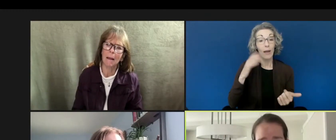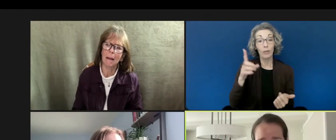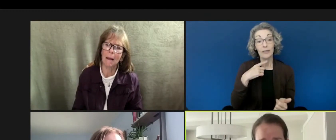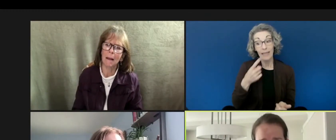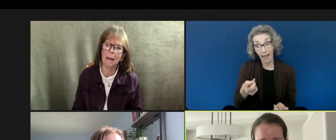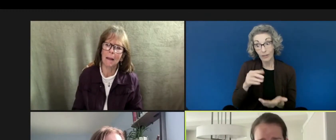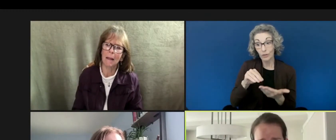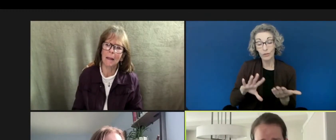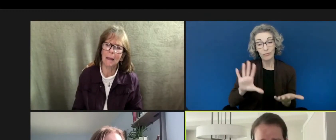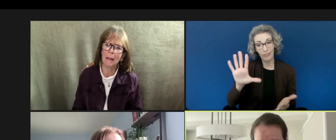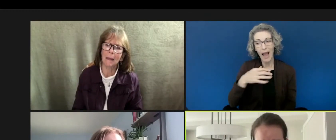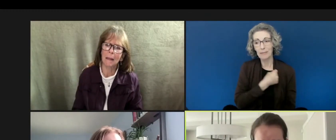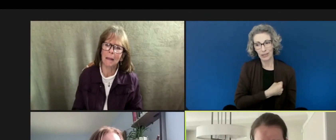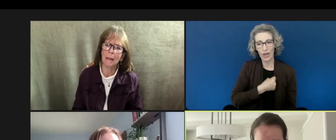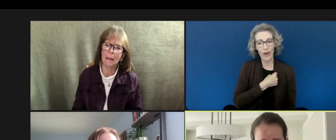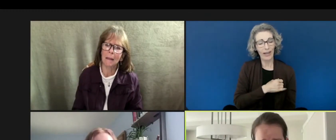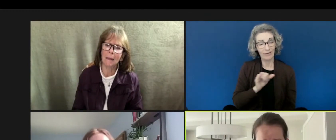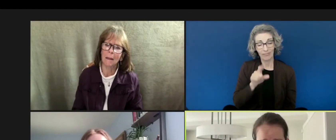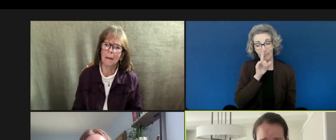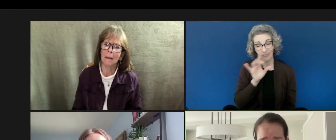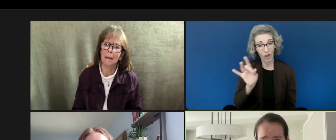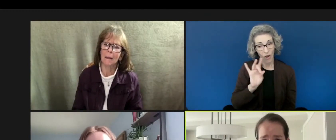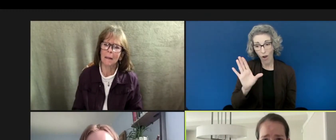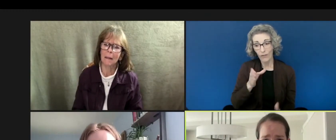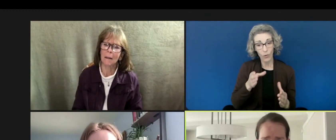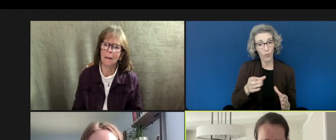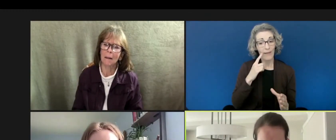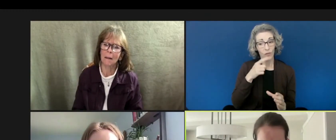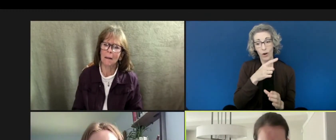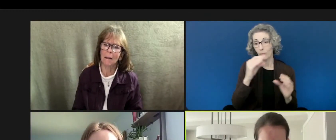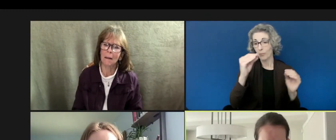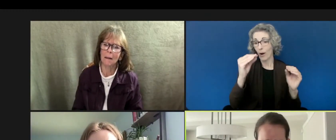that was a really awful way for the prof to treat you and